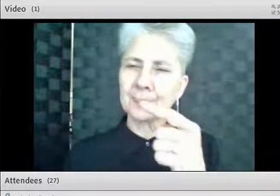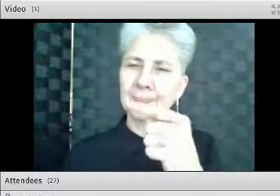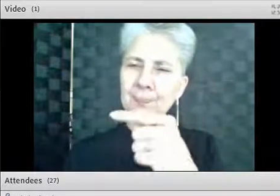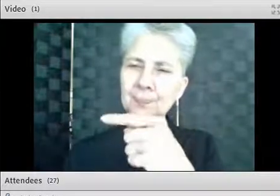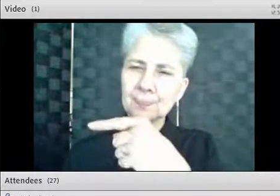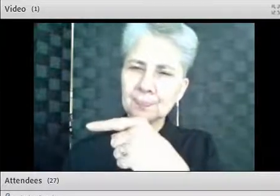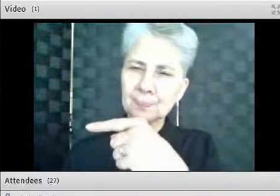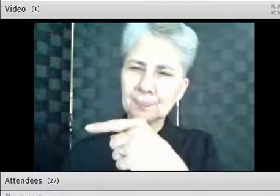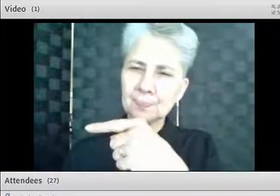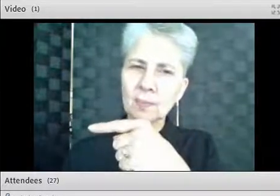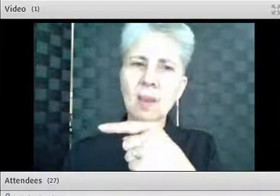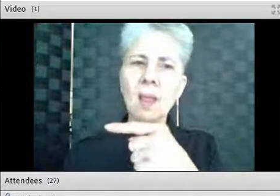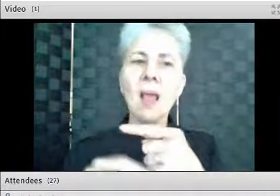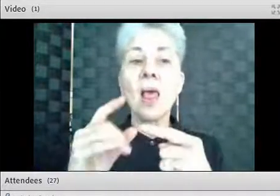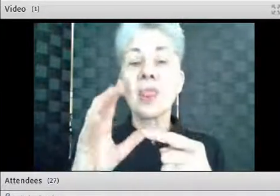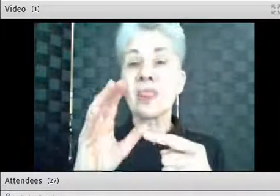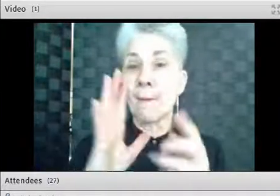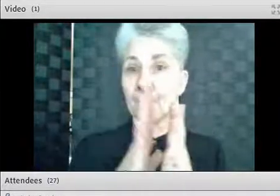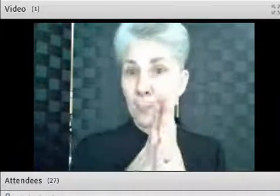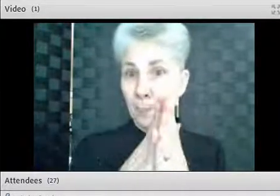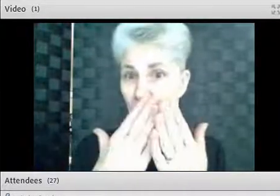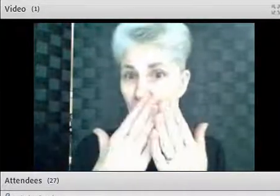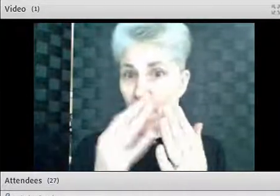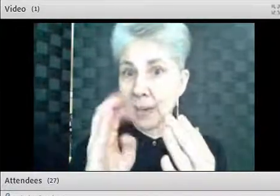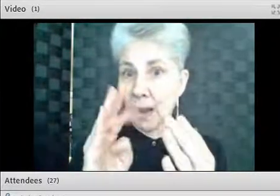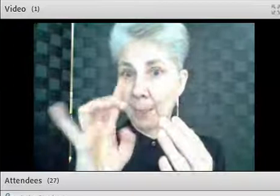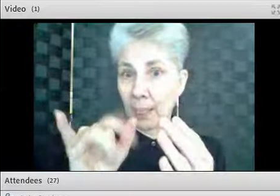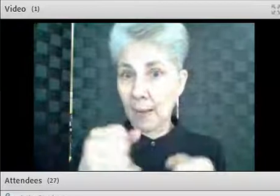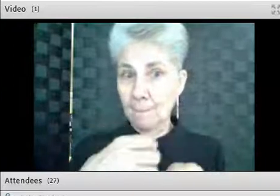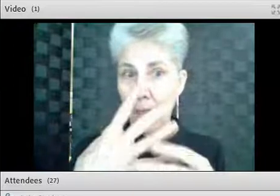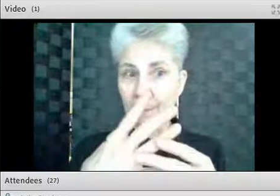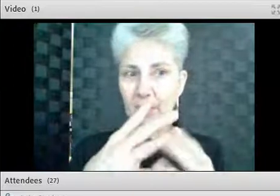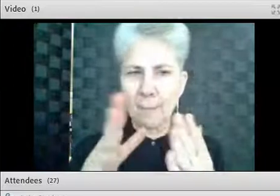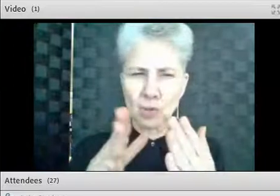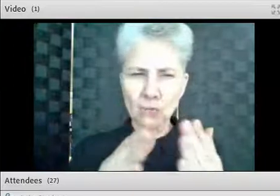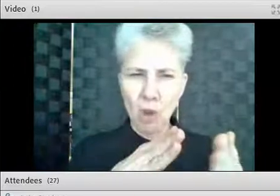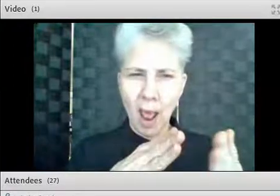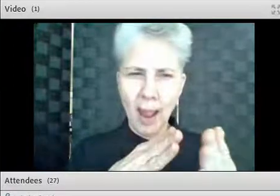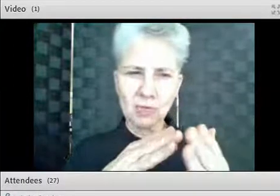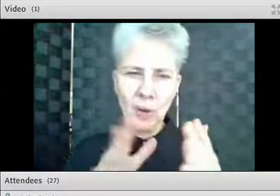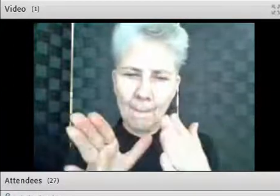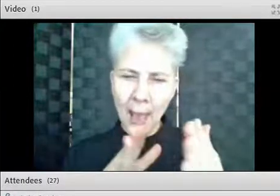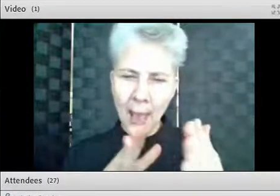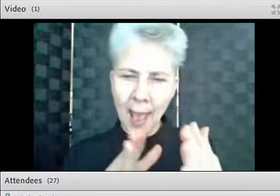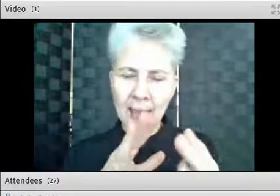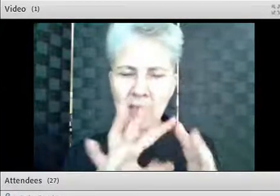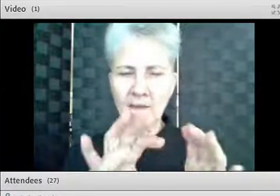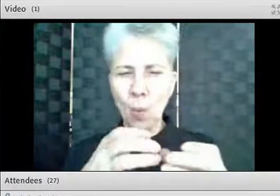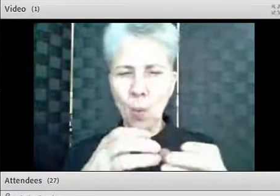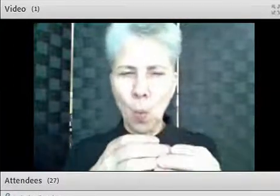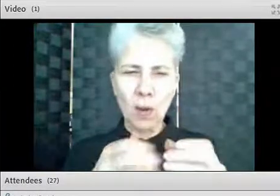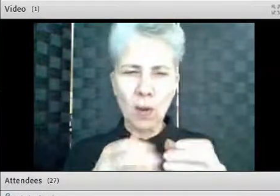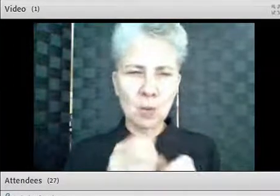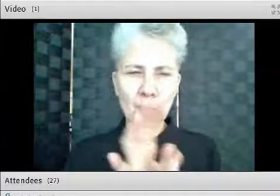the Monopoly book that you see that popped up, "Strategy and Tactics of the World's Most Popular Game" by Maxine Brady, and then another one,